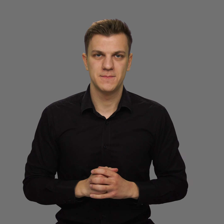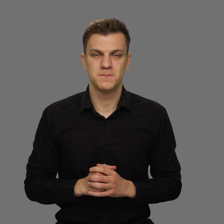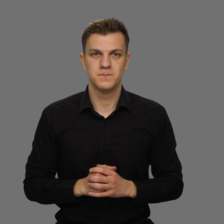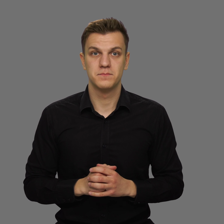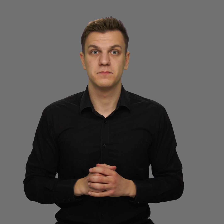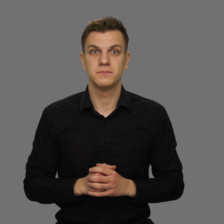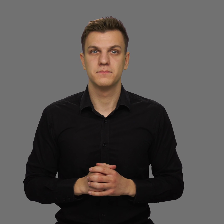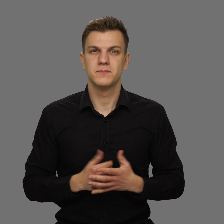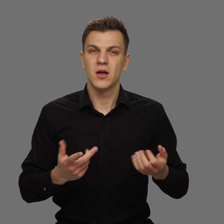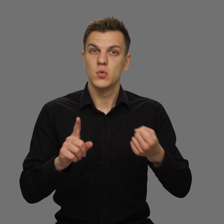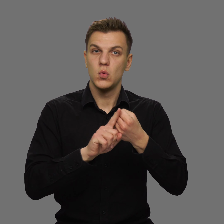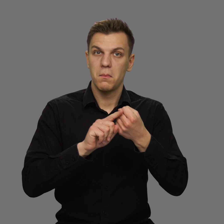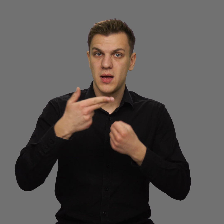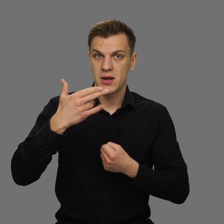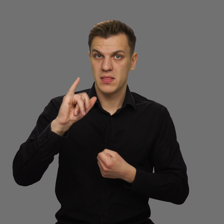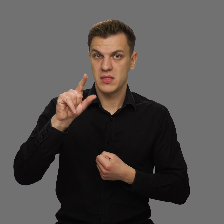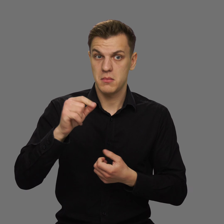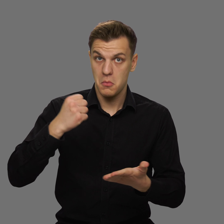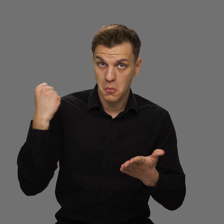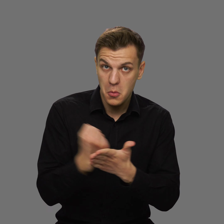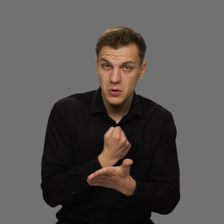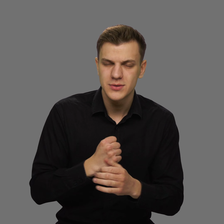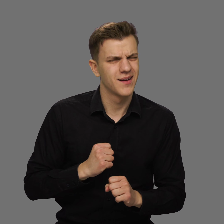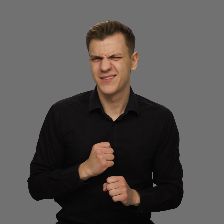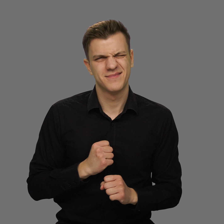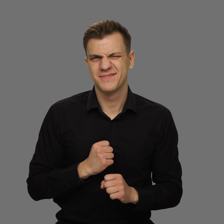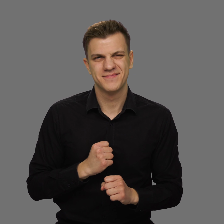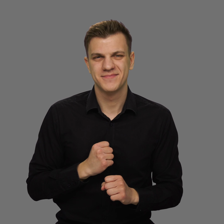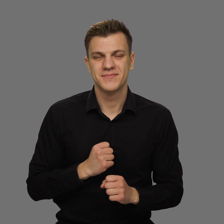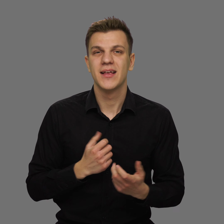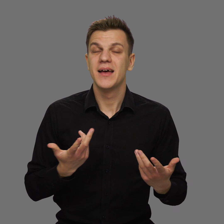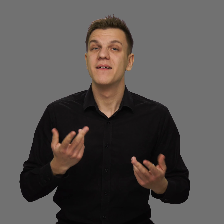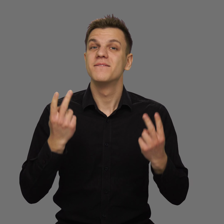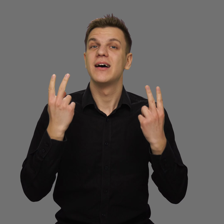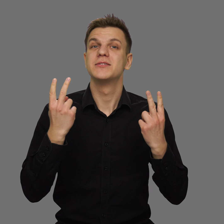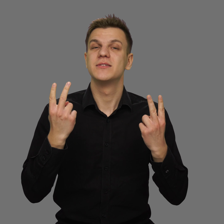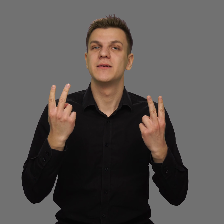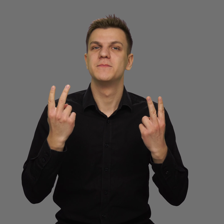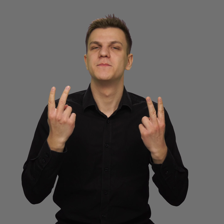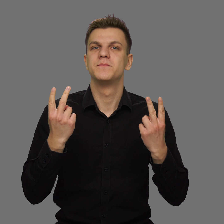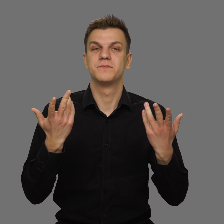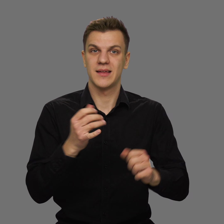It is not necessary to provide the TIN, important to record such data as: